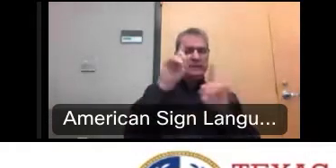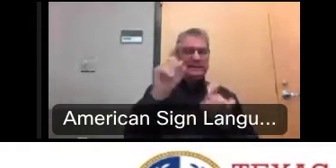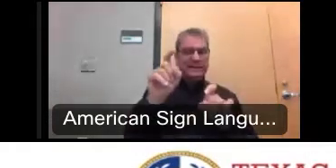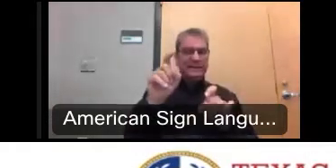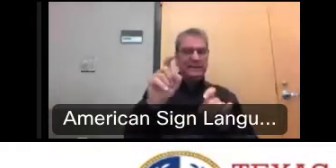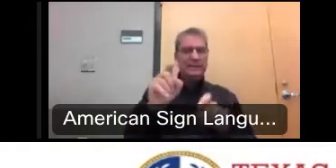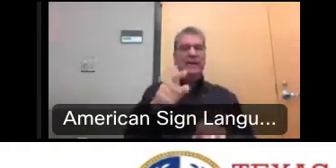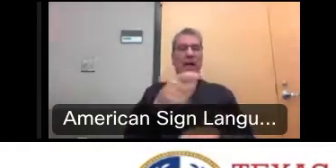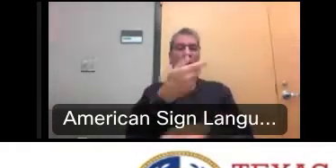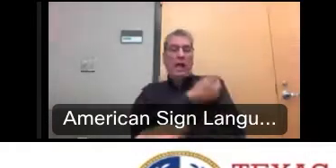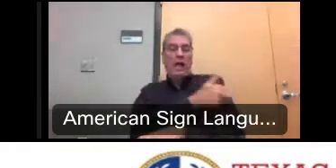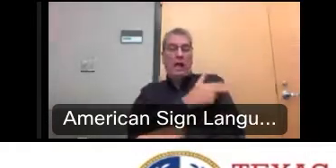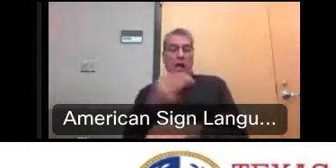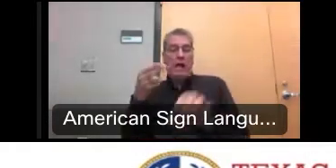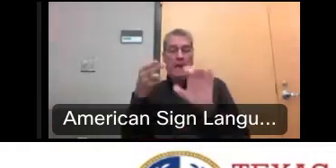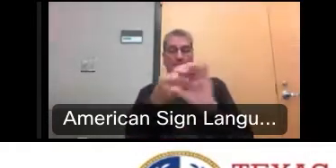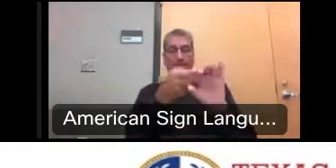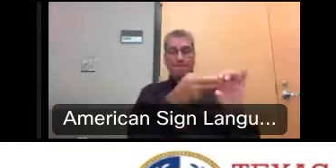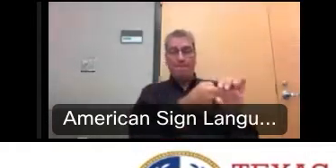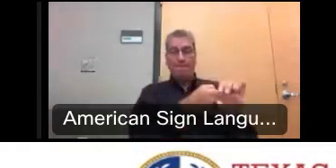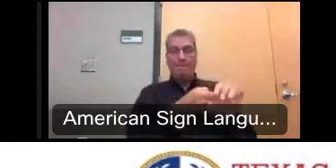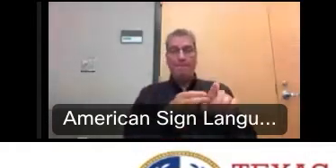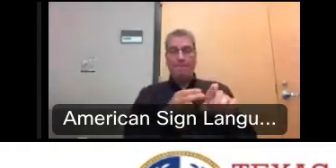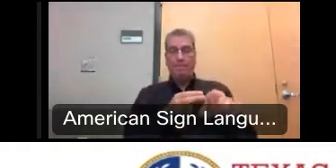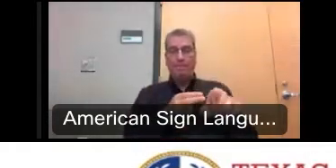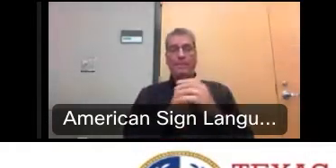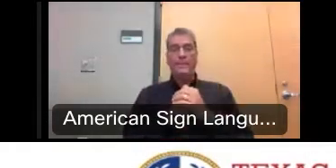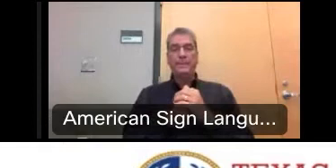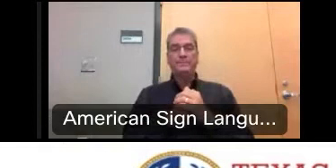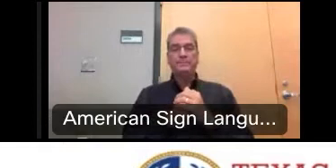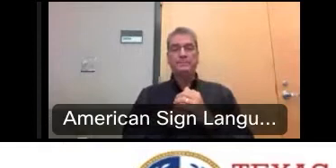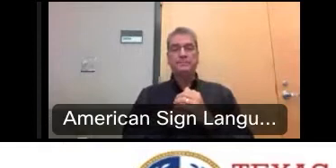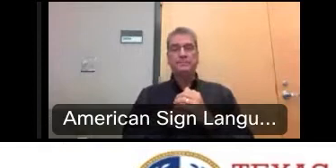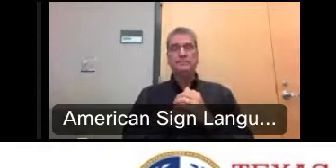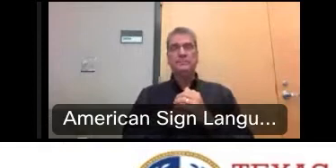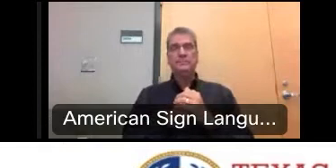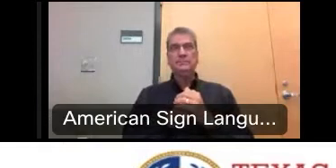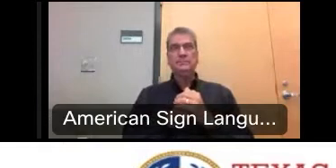And I think of that, as the disease load, I could spend a lot of time on these. They're,